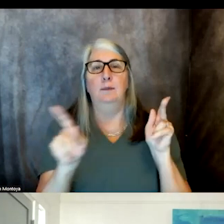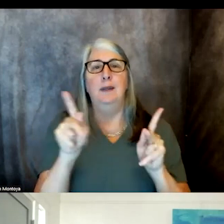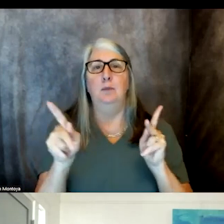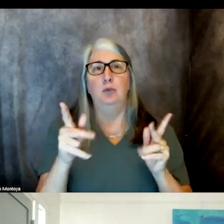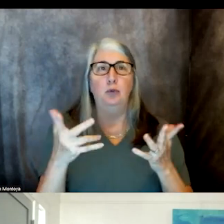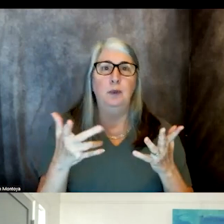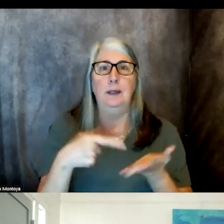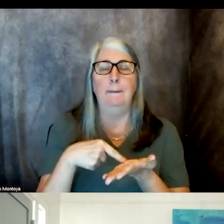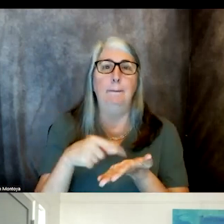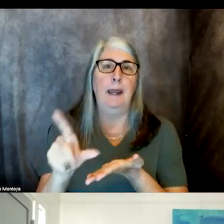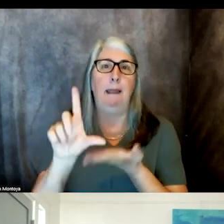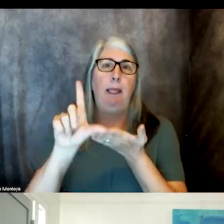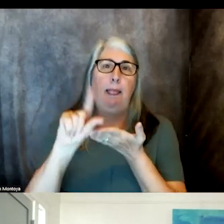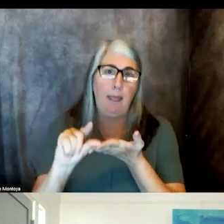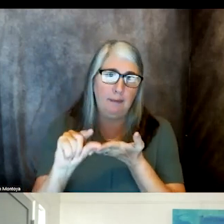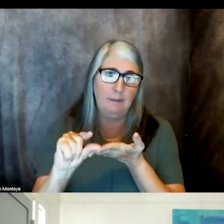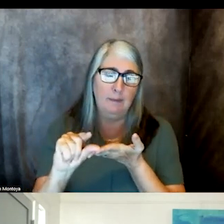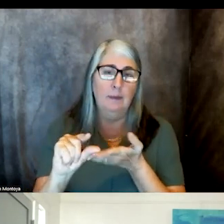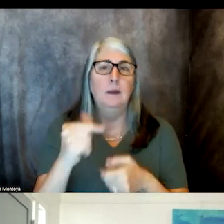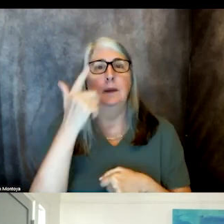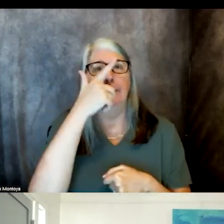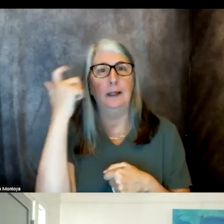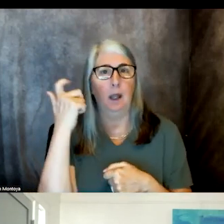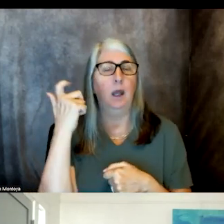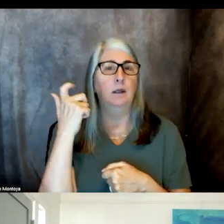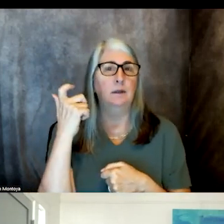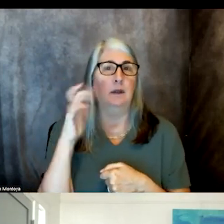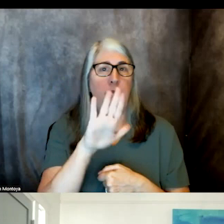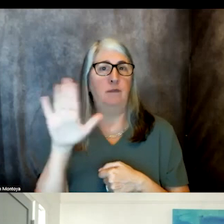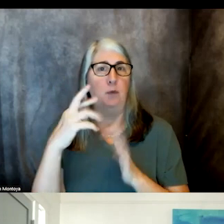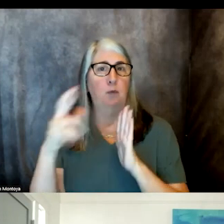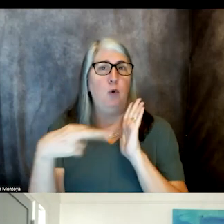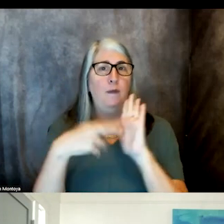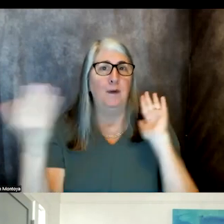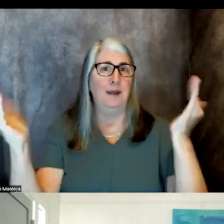PAID LESS BECAUSE OF THE ROLES THEY ARE BEING COMPARED TO BEING PAID